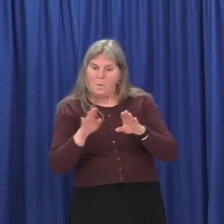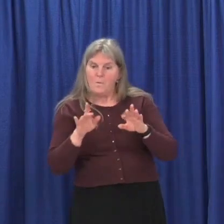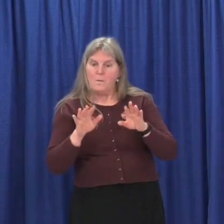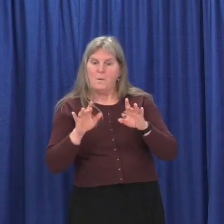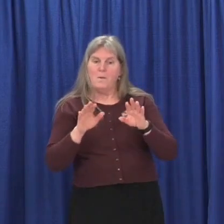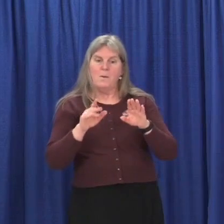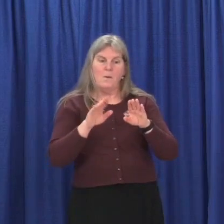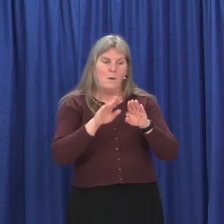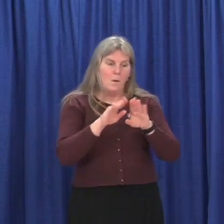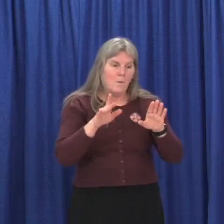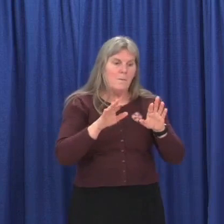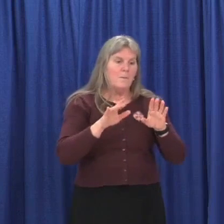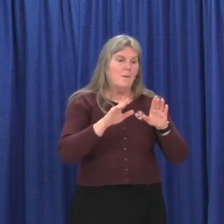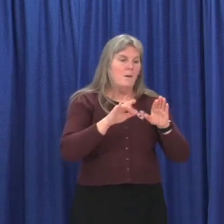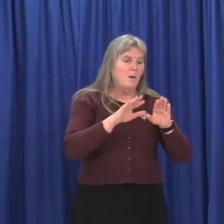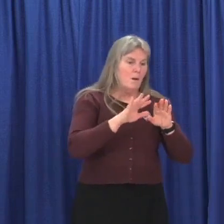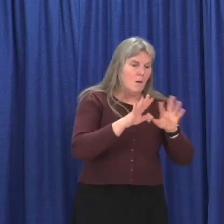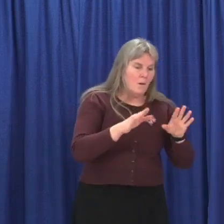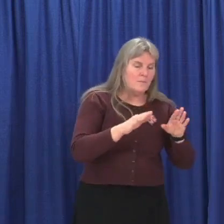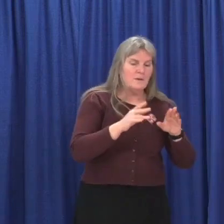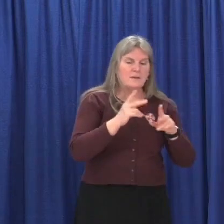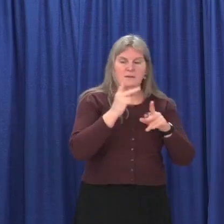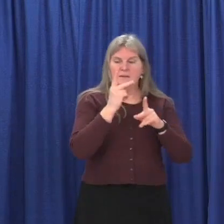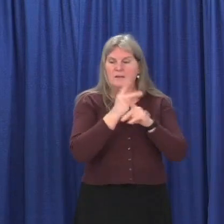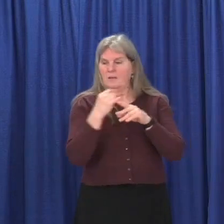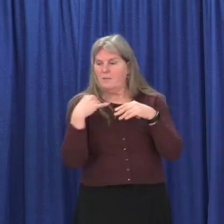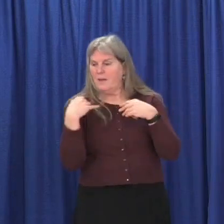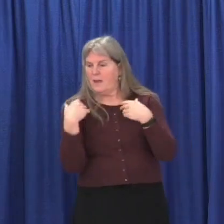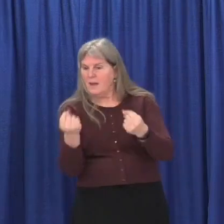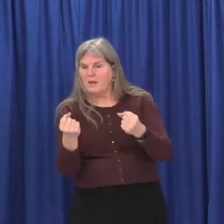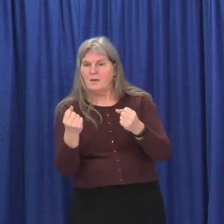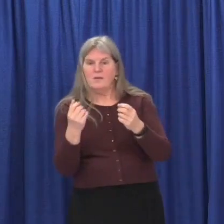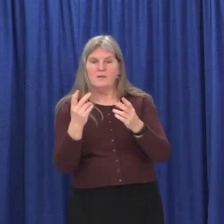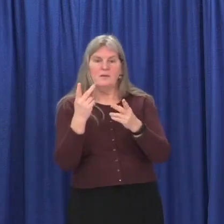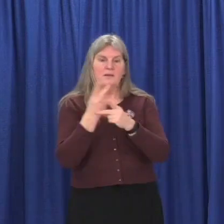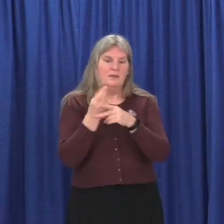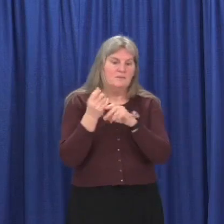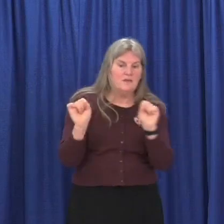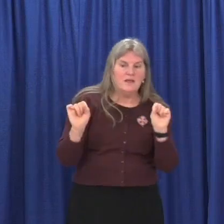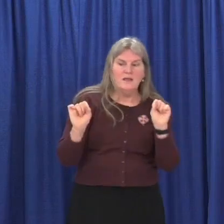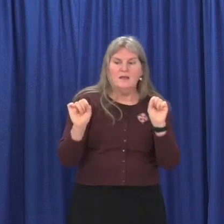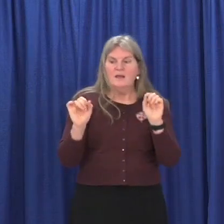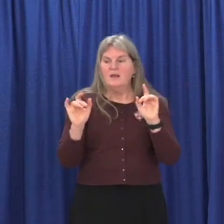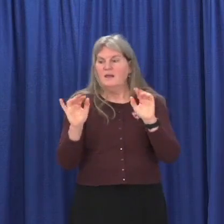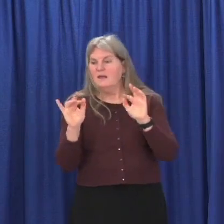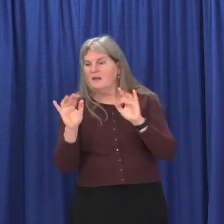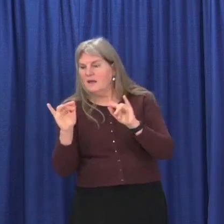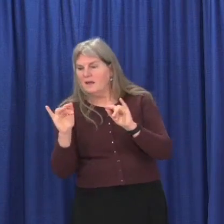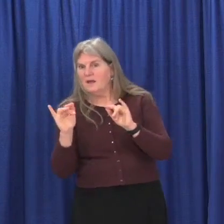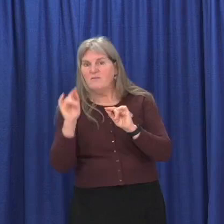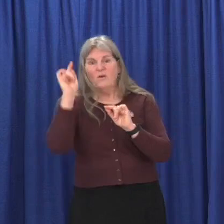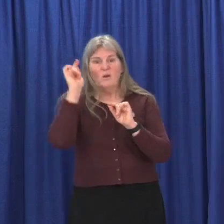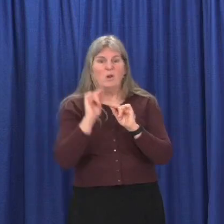healthy, and well and function in a normal society with the risk of transmission. This means, please,